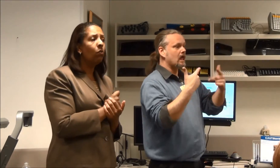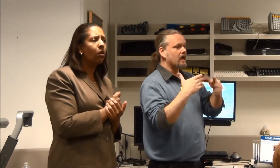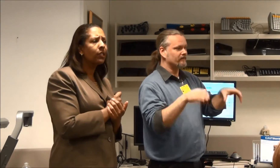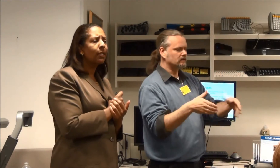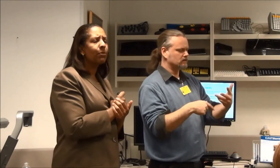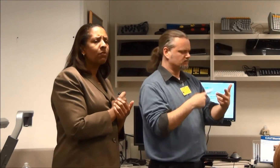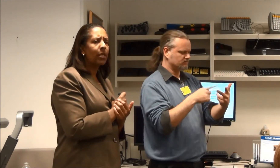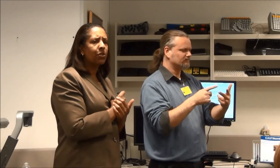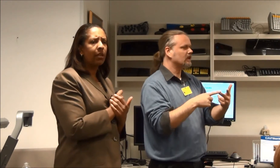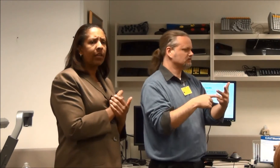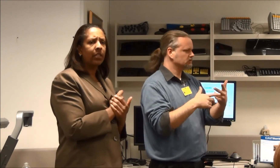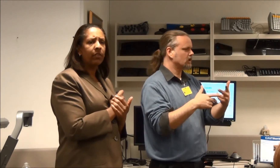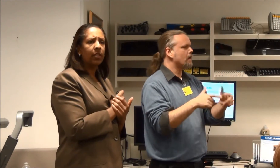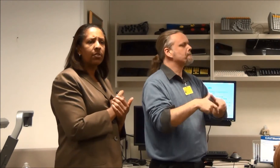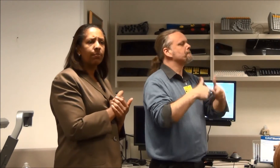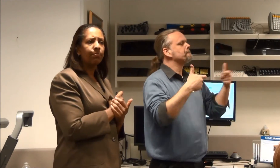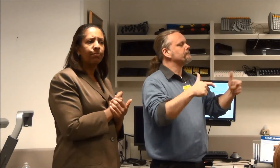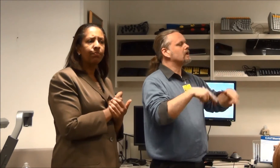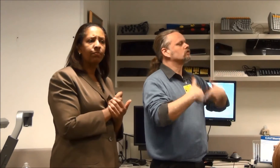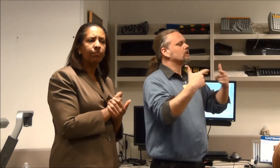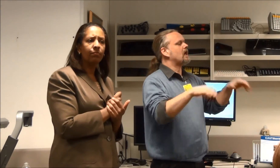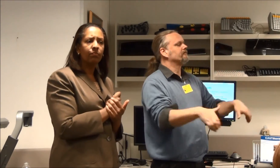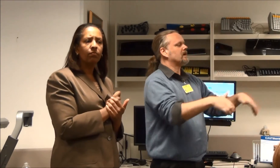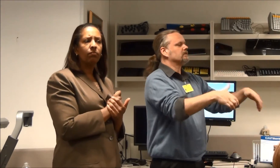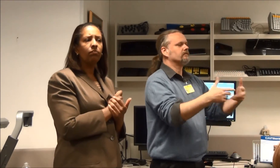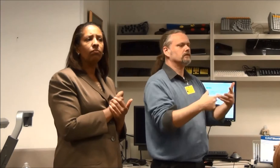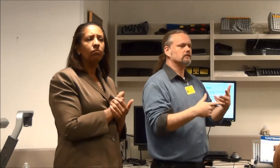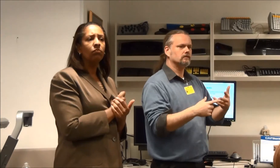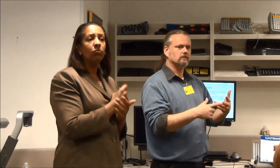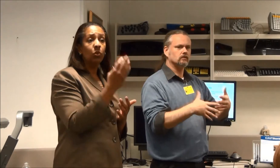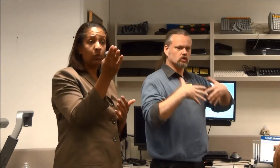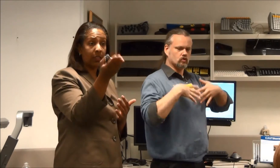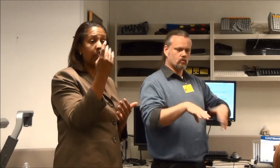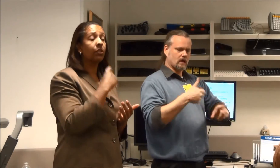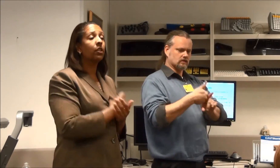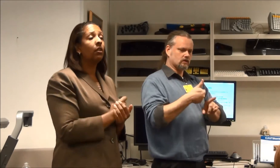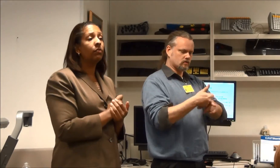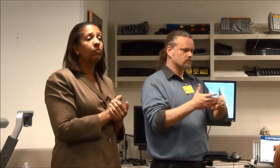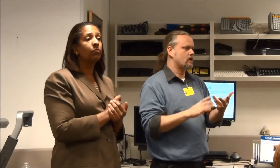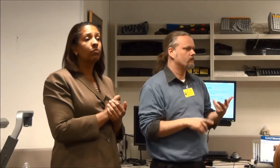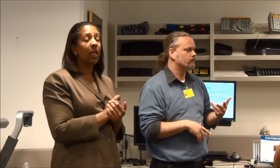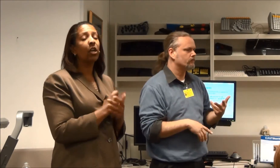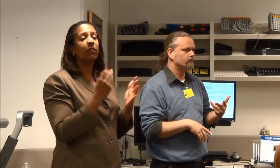What are examples of major life activities? Participant: Dressing yourself. Jo Linda Johnson: Dressing yourself.